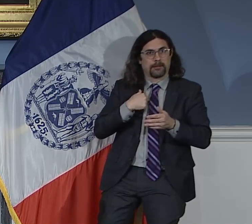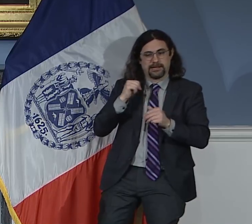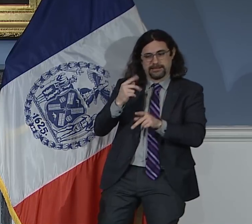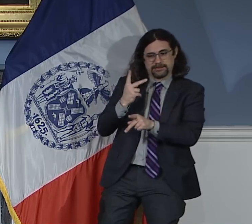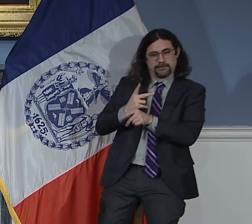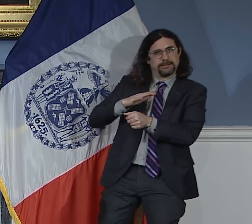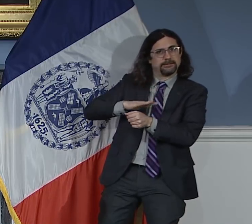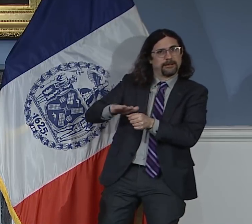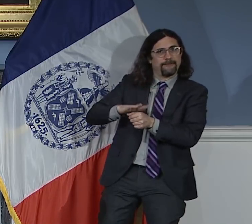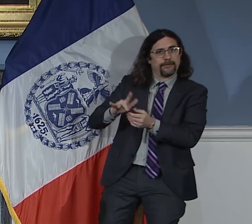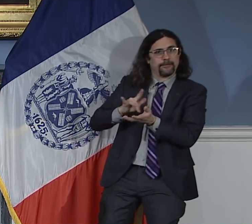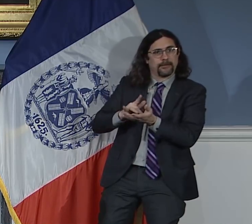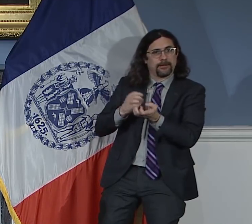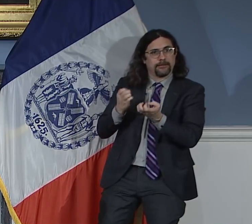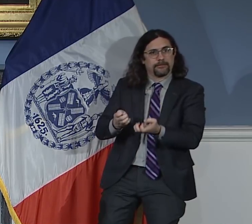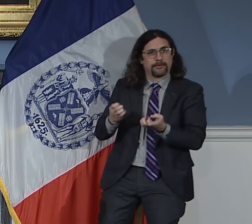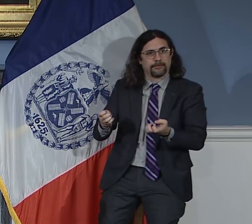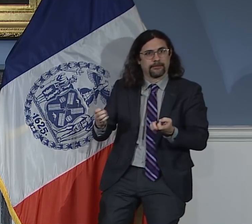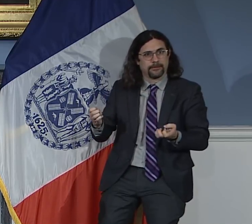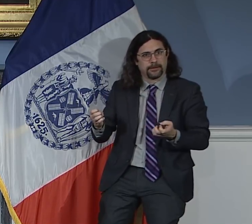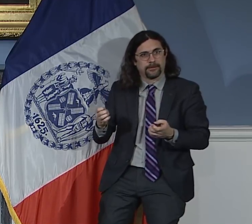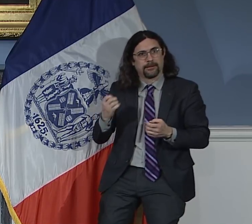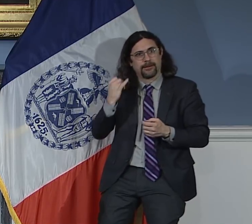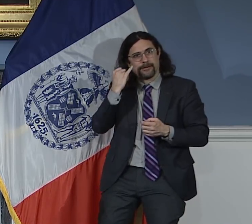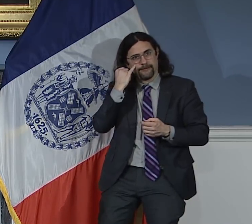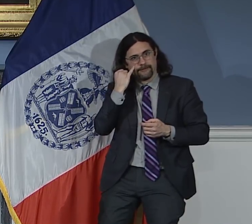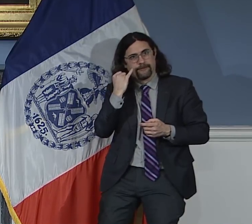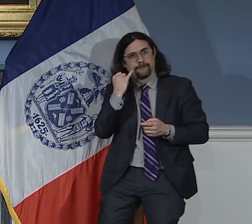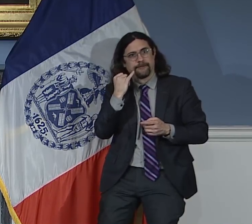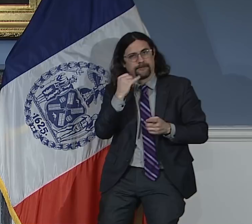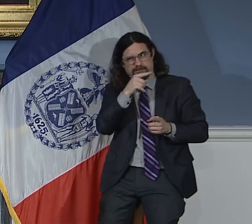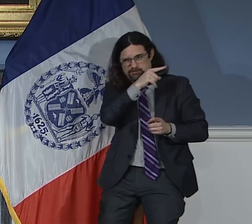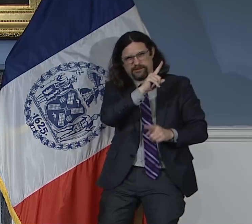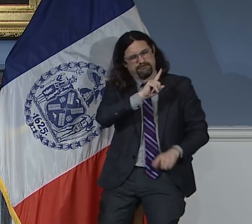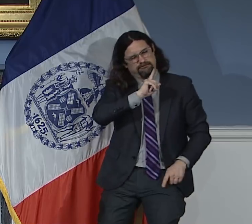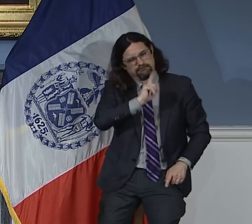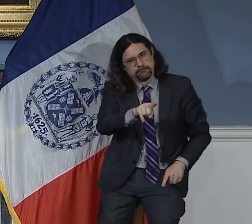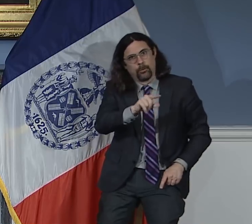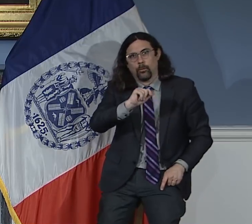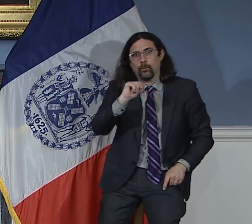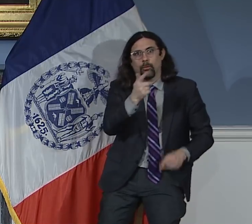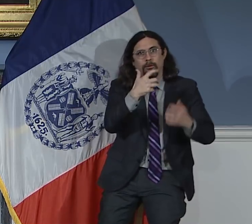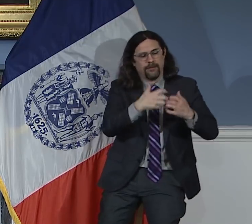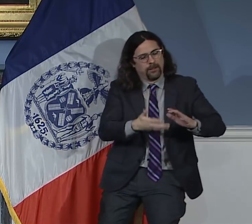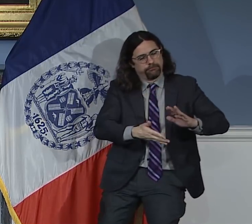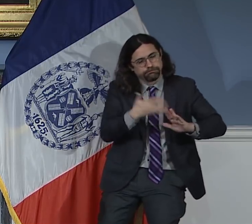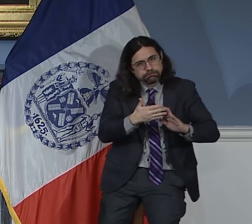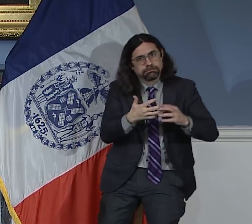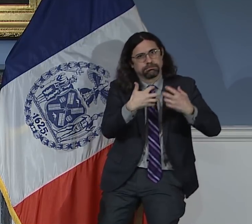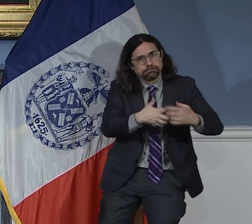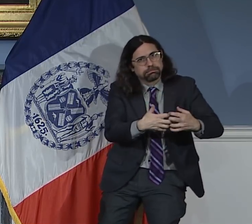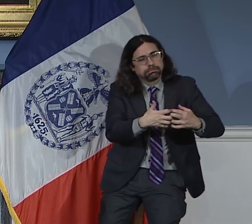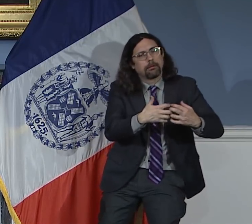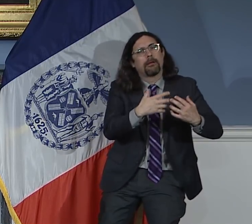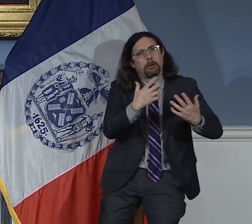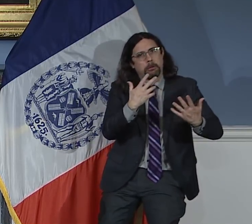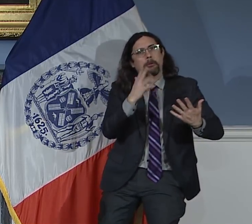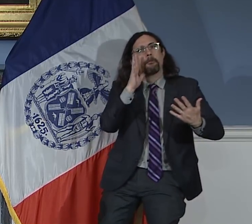THE ONLY WAY THOSE SUPPLIES CAN BE PROVIDED IN TIME IS THROUGH THE FULL MOBILIZATION OF THEUN ID TESTESAT IMLIARTY.